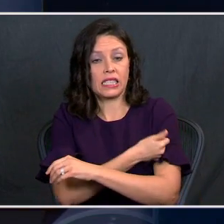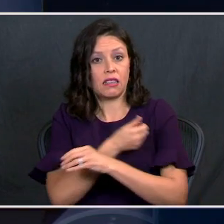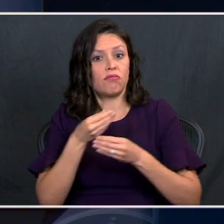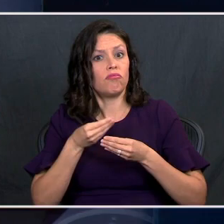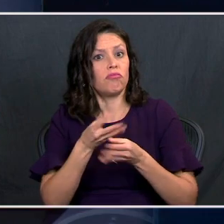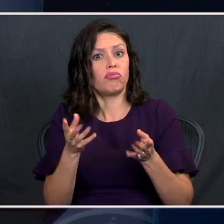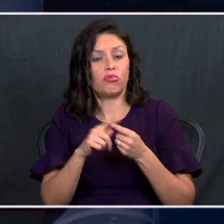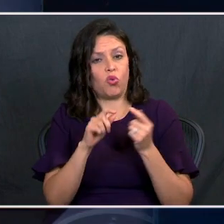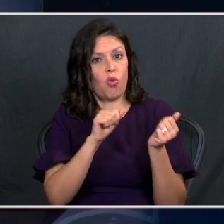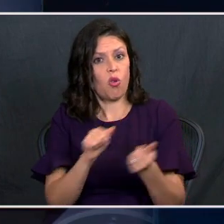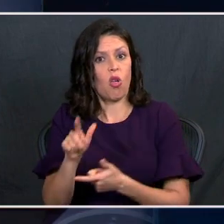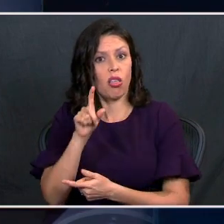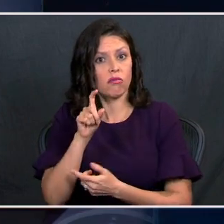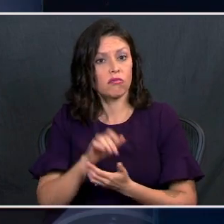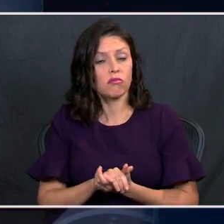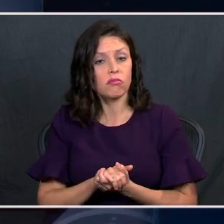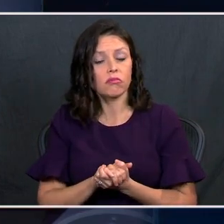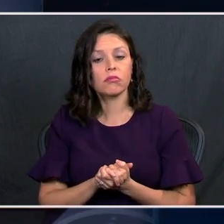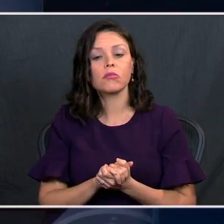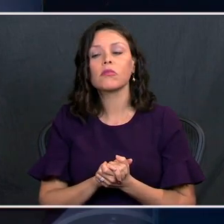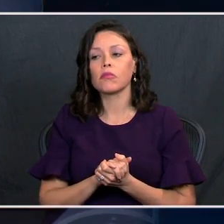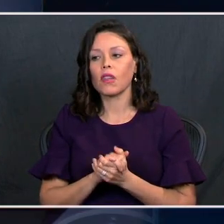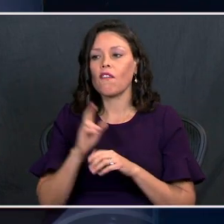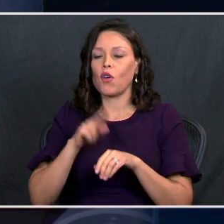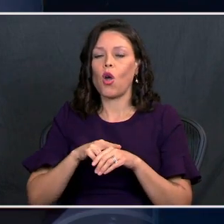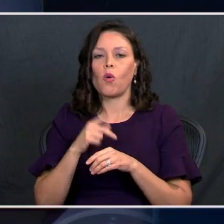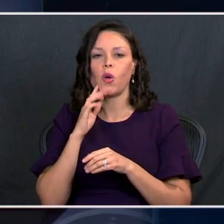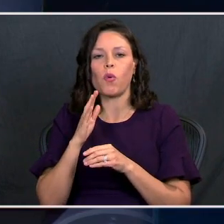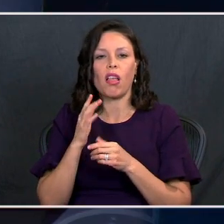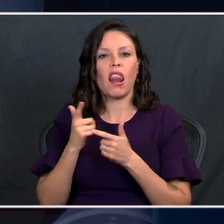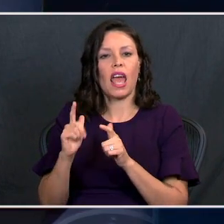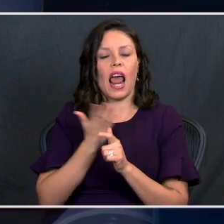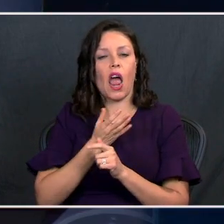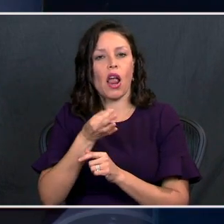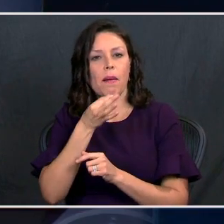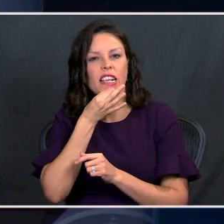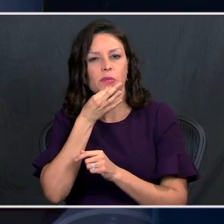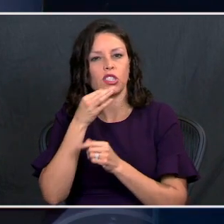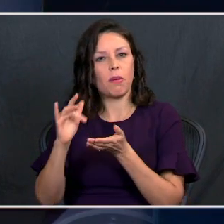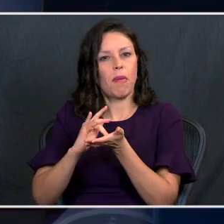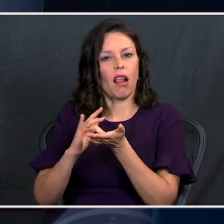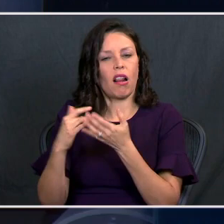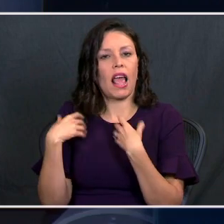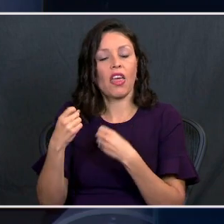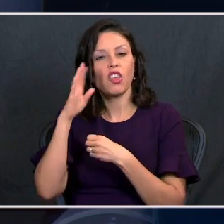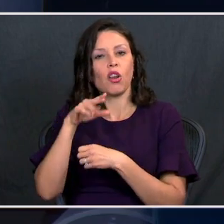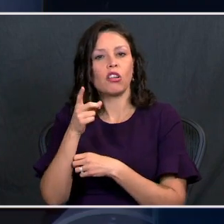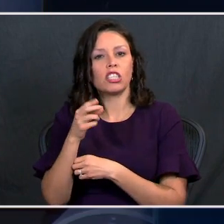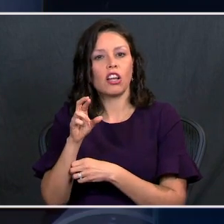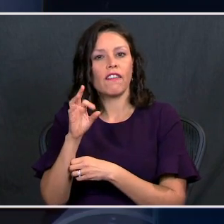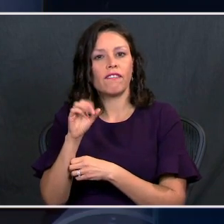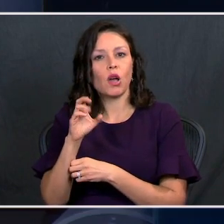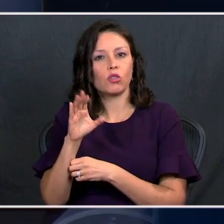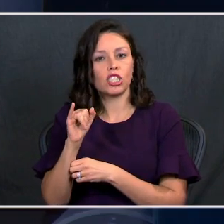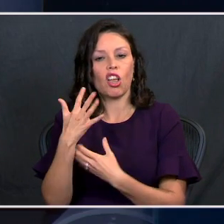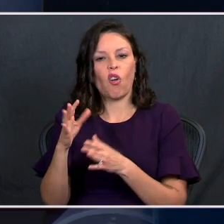Ms. Psaki: Well, of course, we defer to our health and medical experts, as you all know. And Dr. Fauci spoke to this briefly last week,